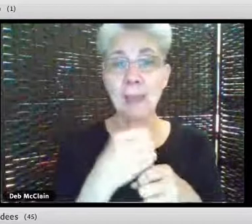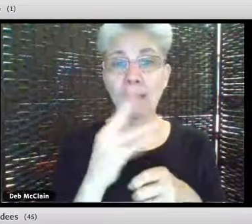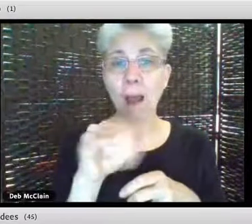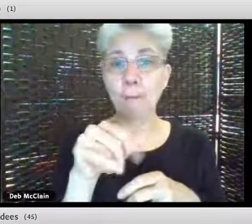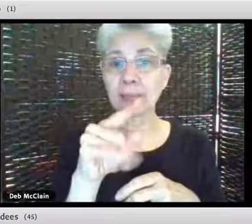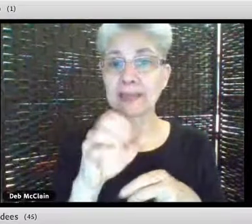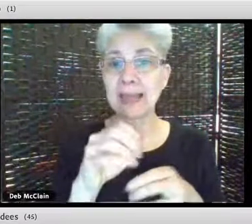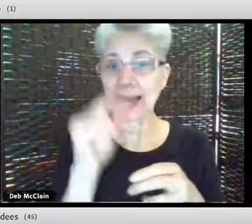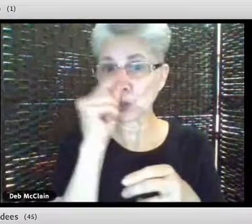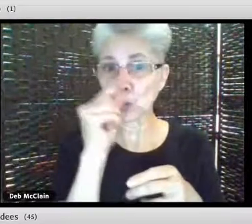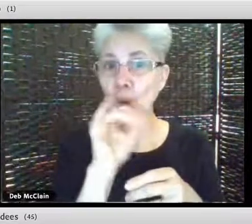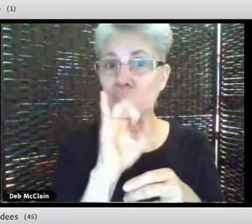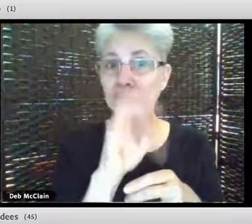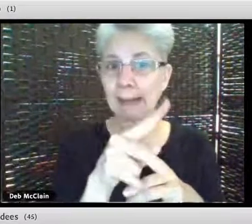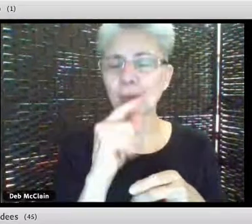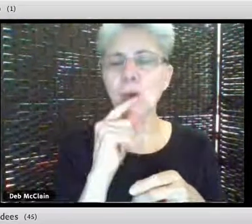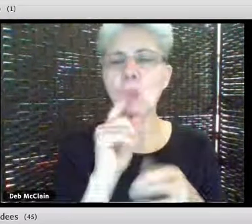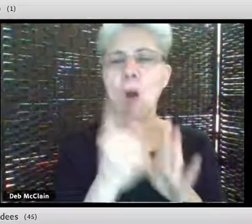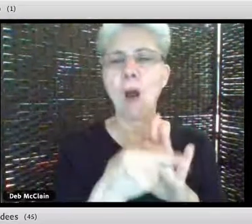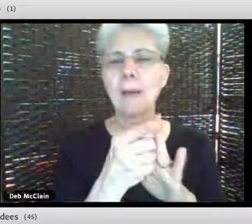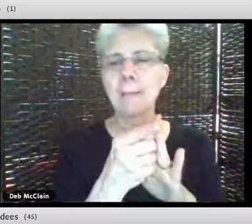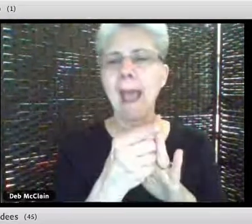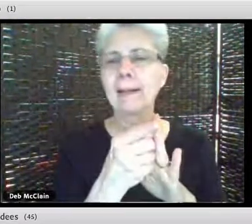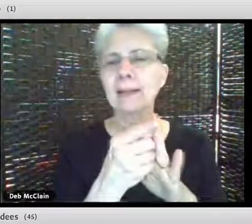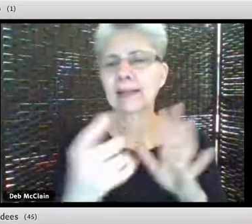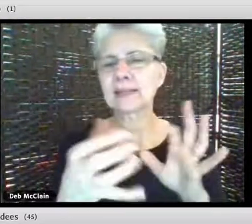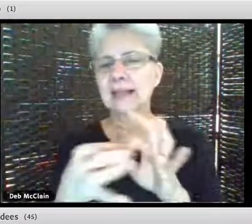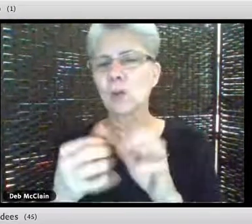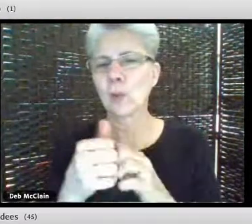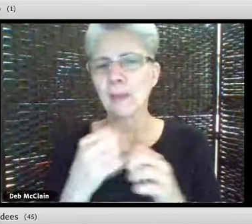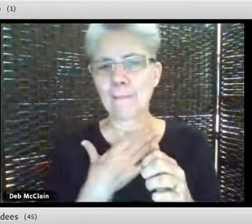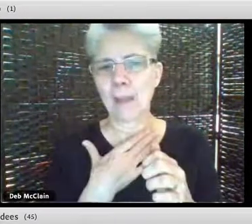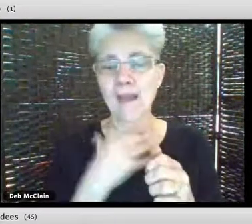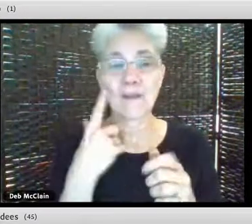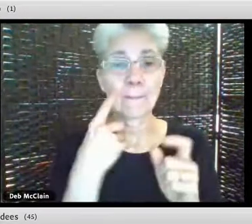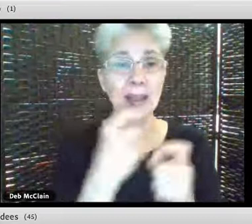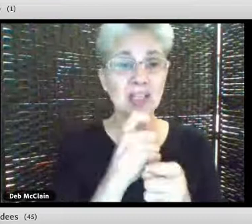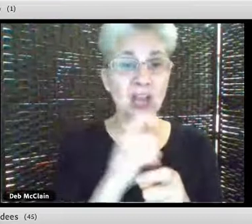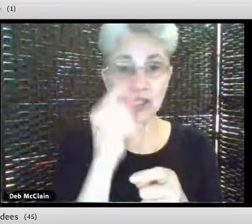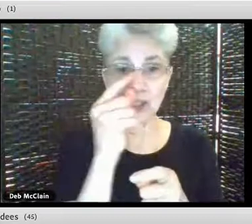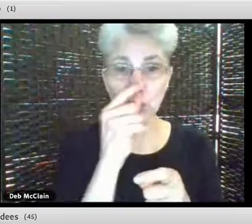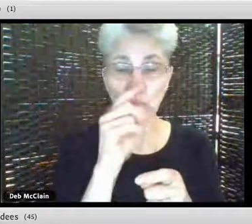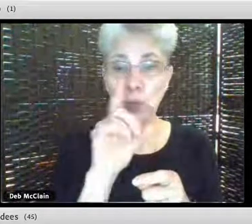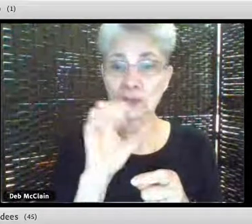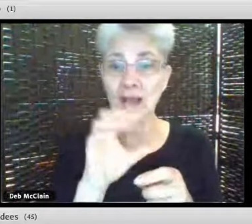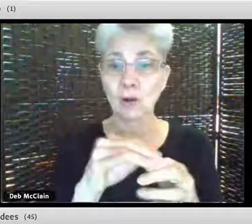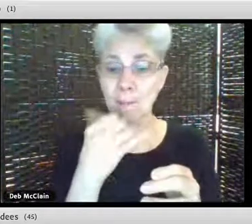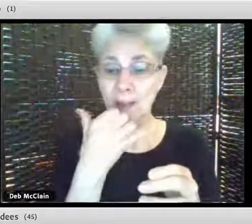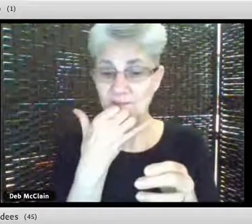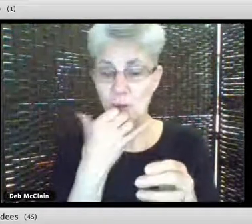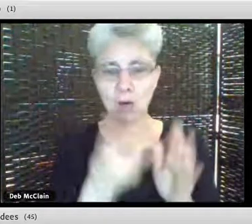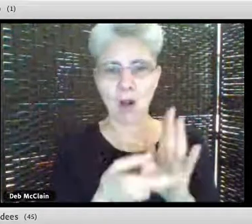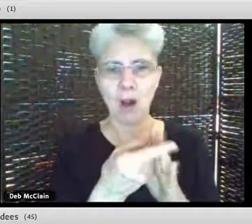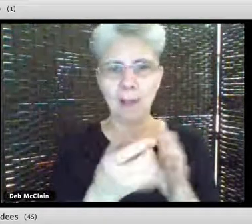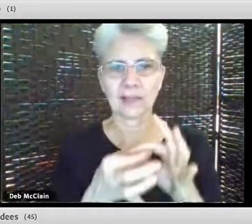and it's really fantastic. Again, any of these products, if I make an update in Google Keep on the web, it's going to automatically sync with my phone.